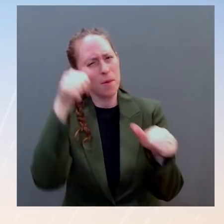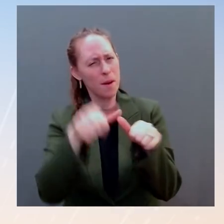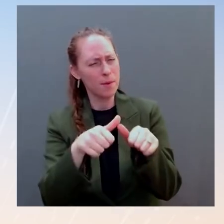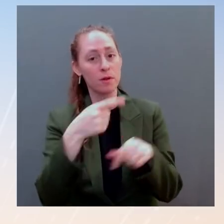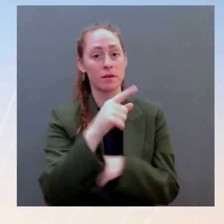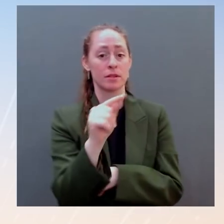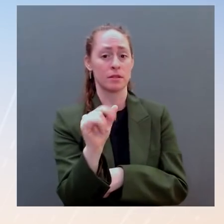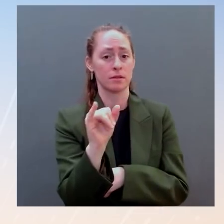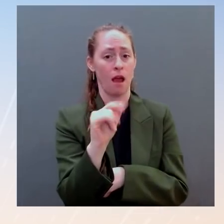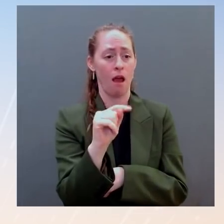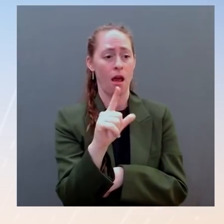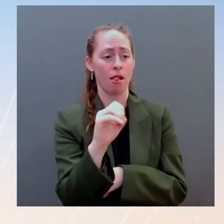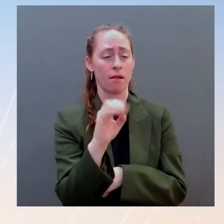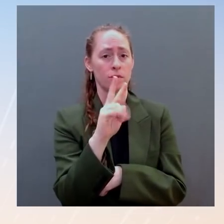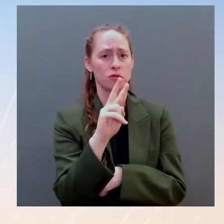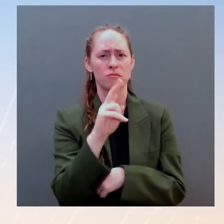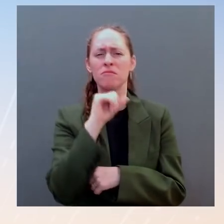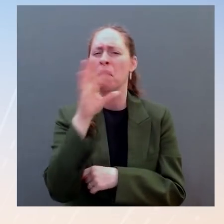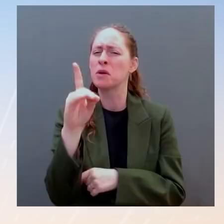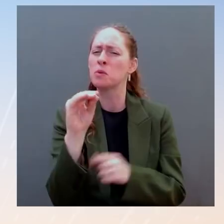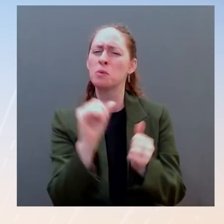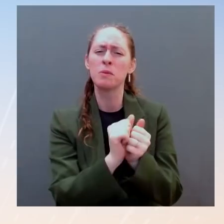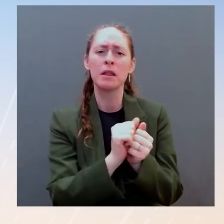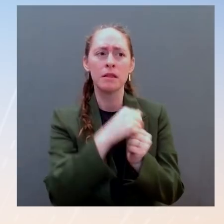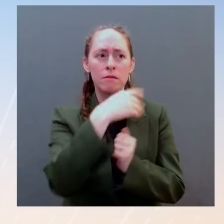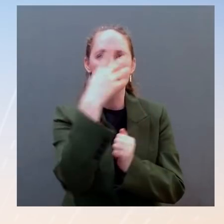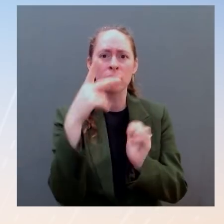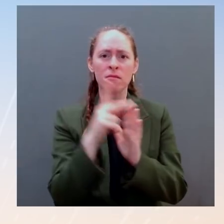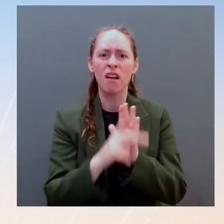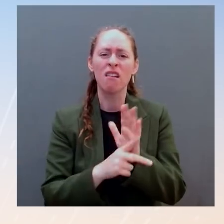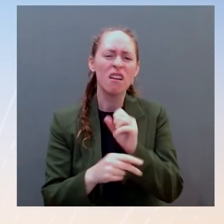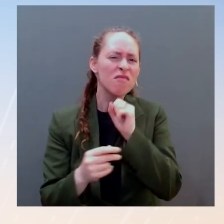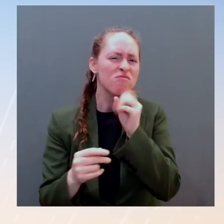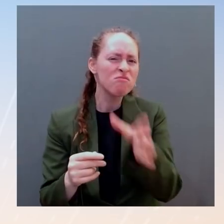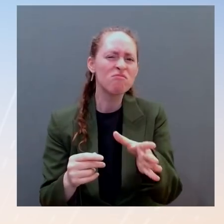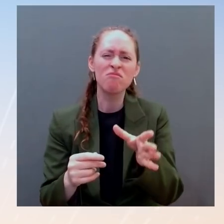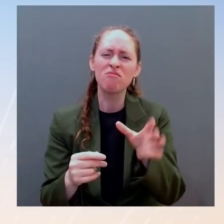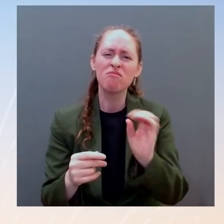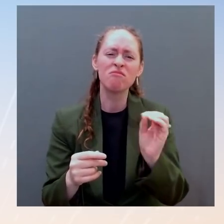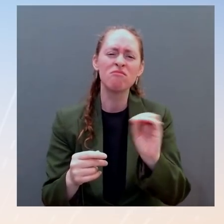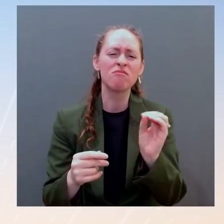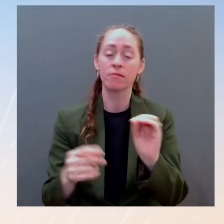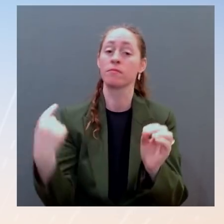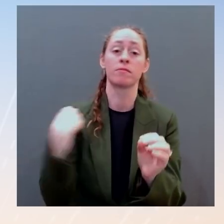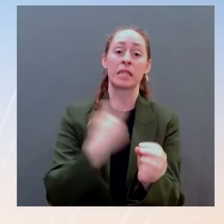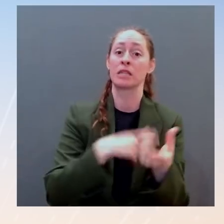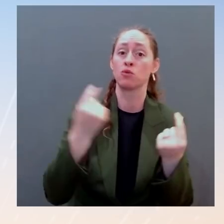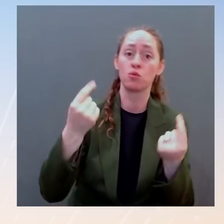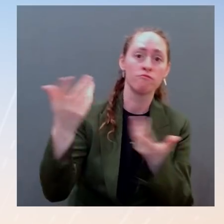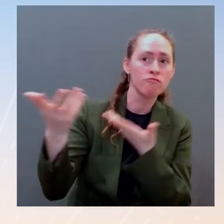with the Secretary of Homeland Security and through an interagency process, and there's been planning in the works for months